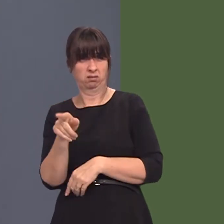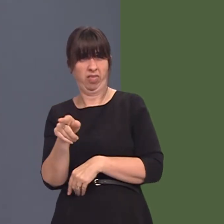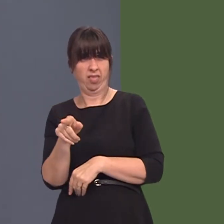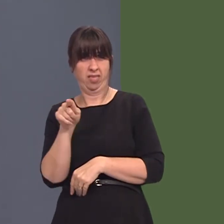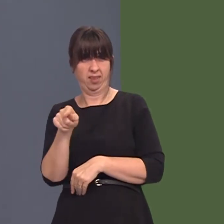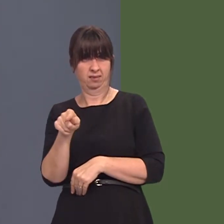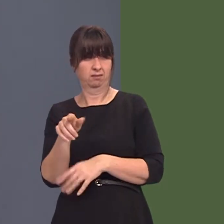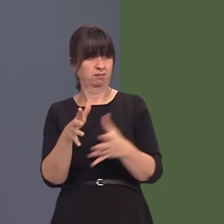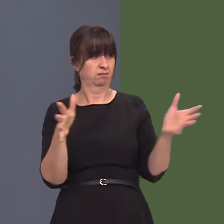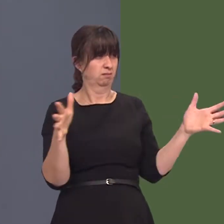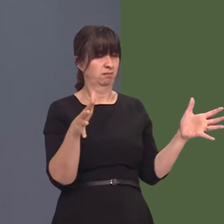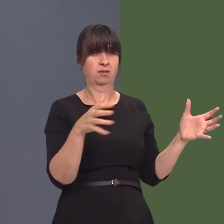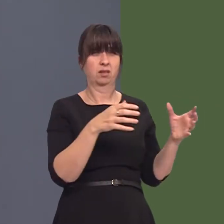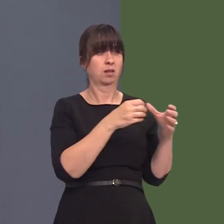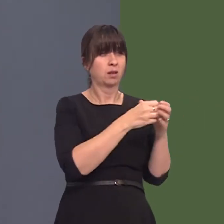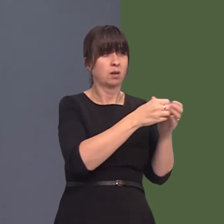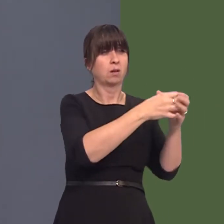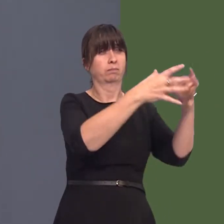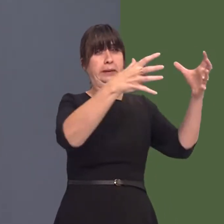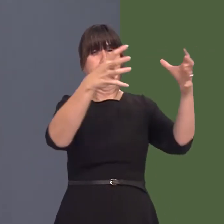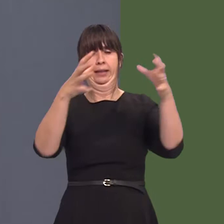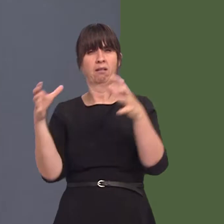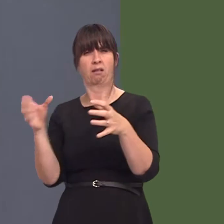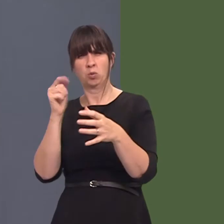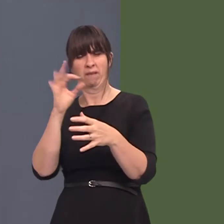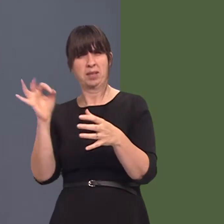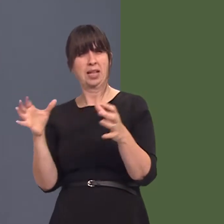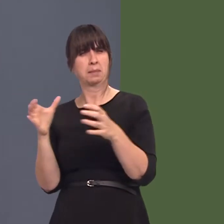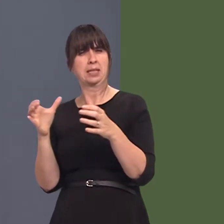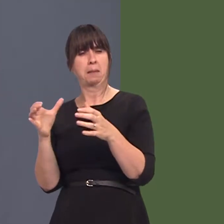Hefin David: They went on to say that, of those that do exist, they often face choices